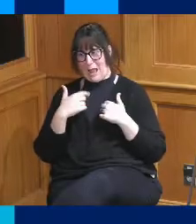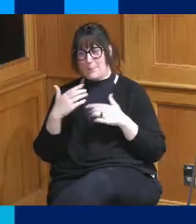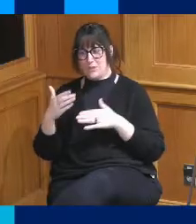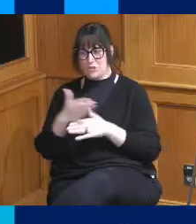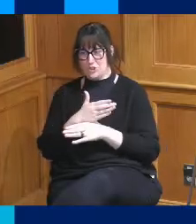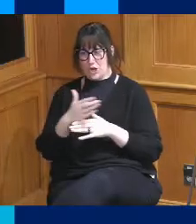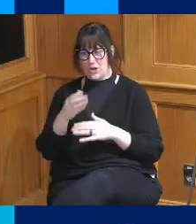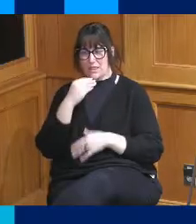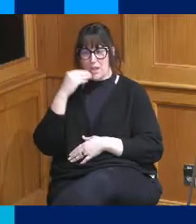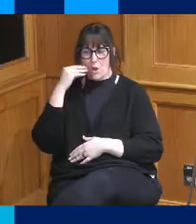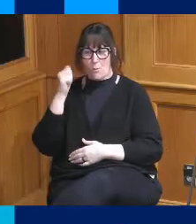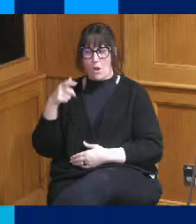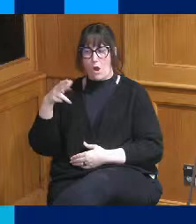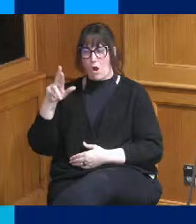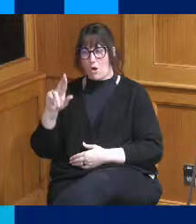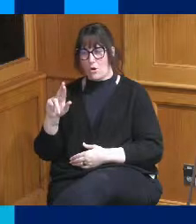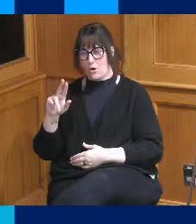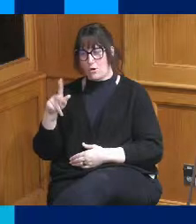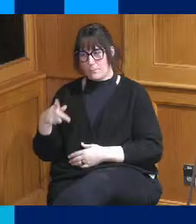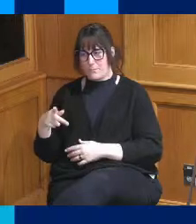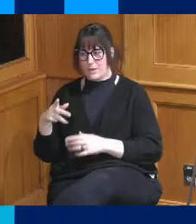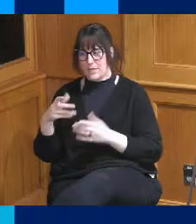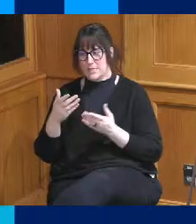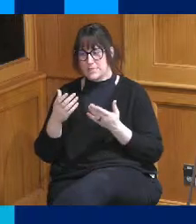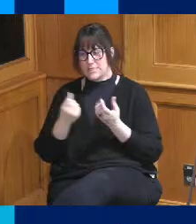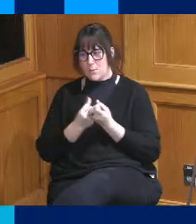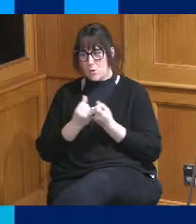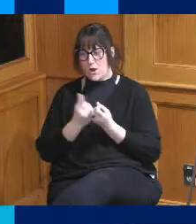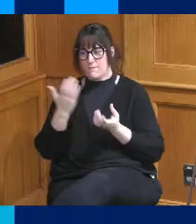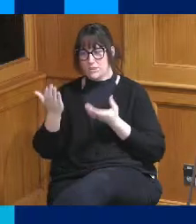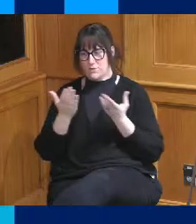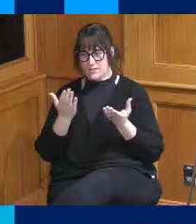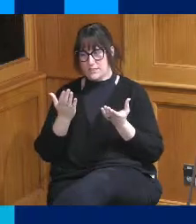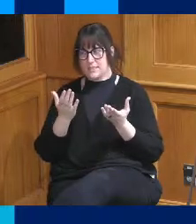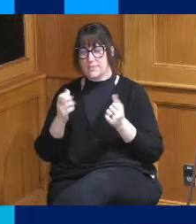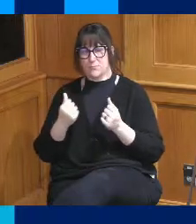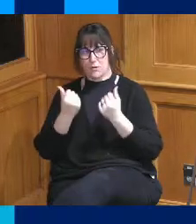Services funding recommendations as provided by the Community Development advisory